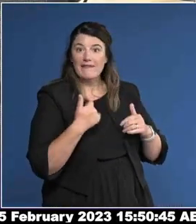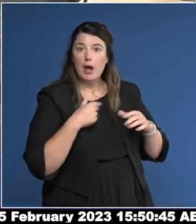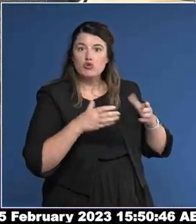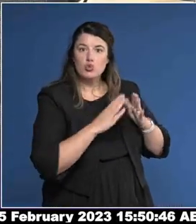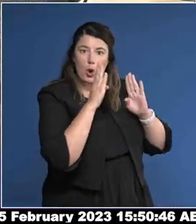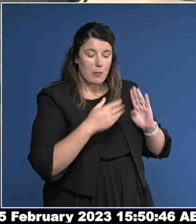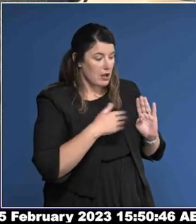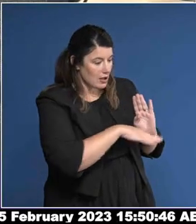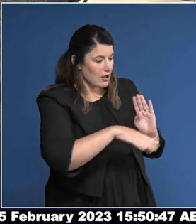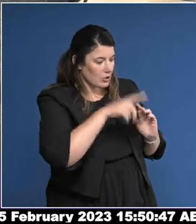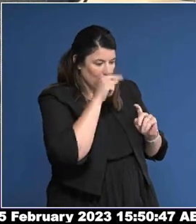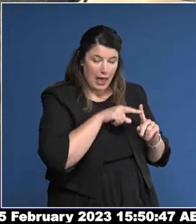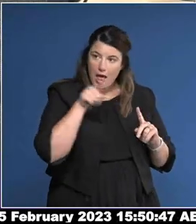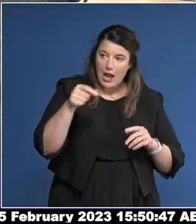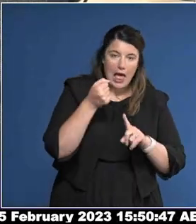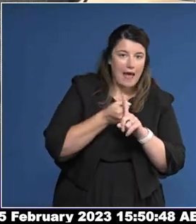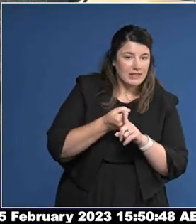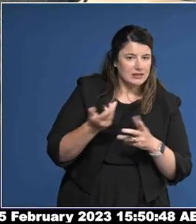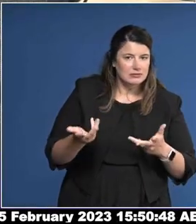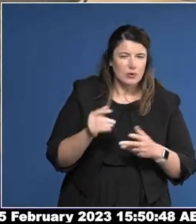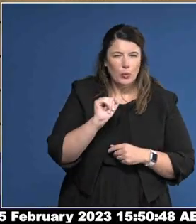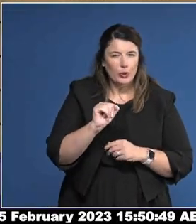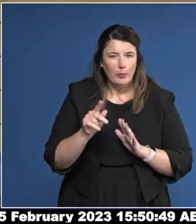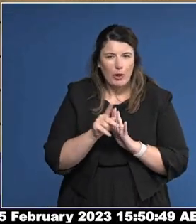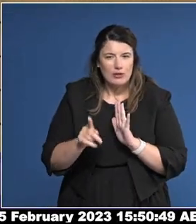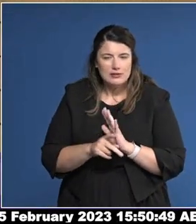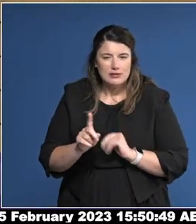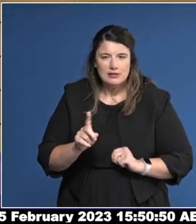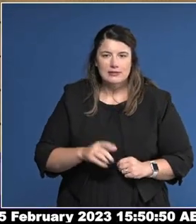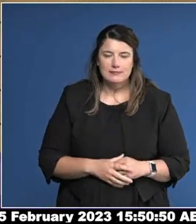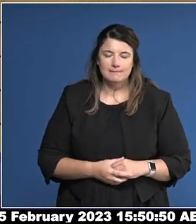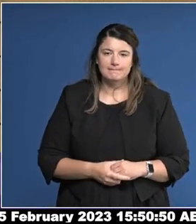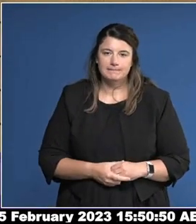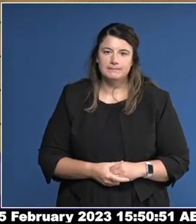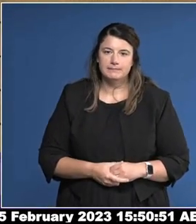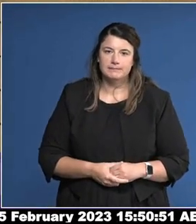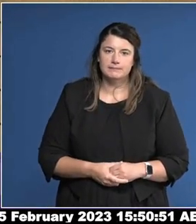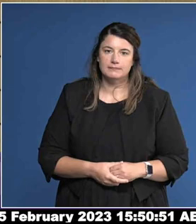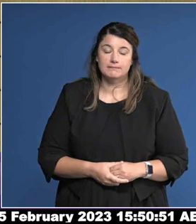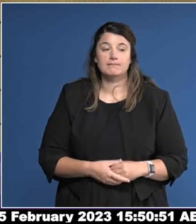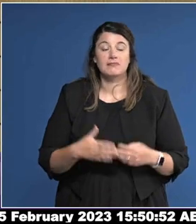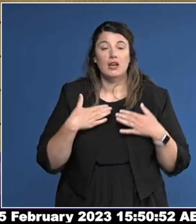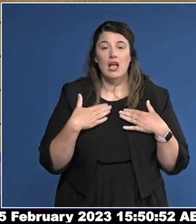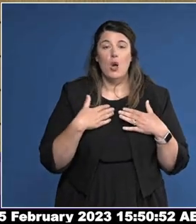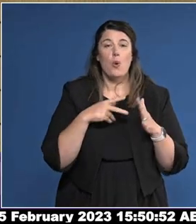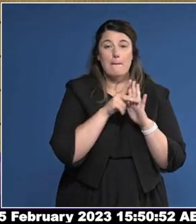NDS's policy is that we absolutely support people with disability to have access